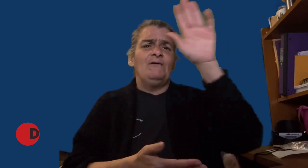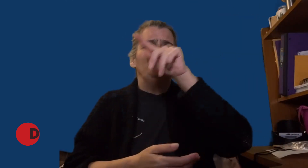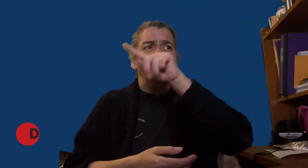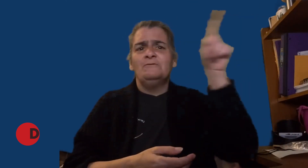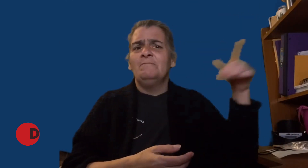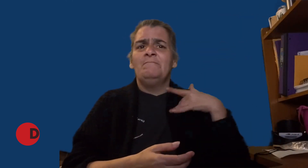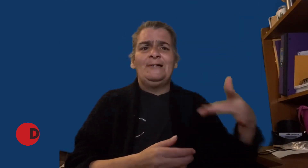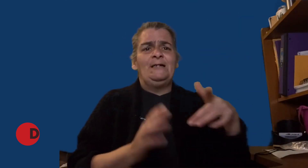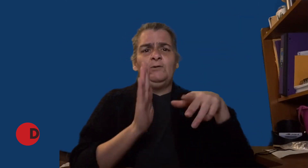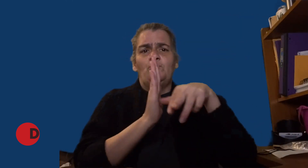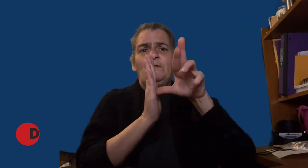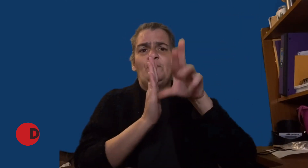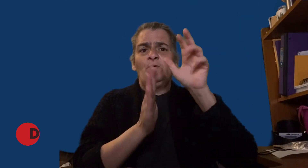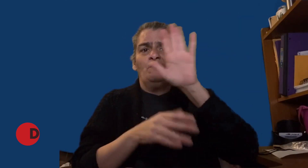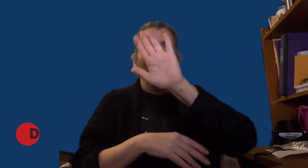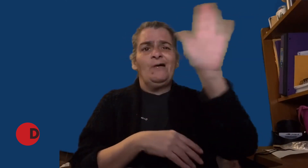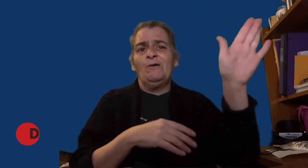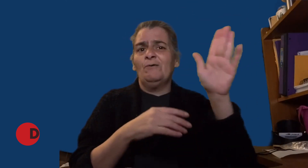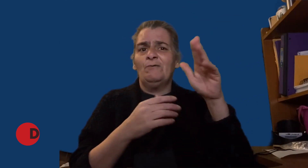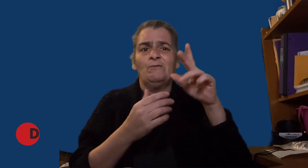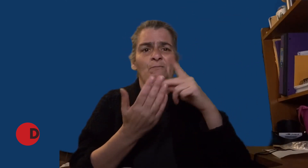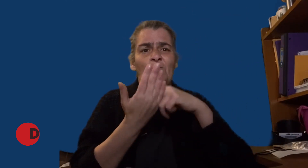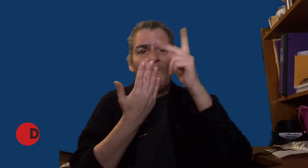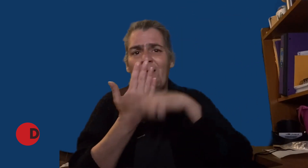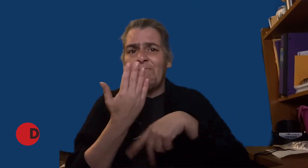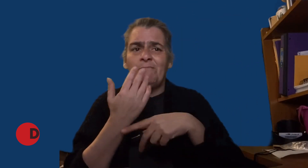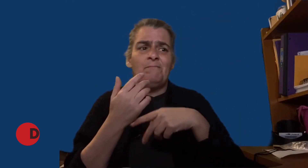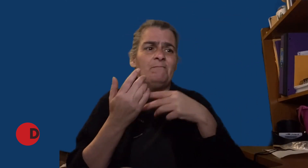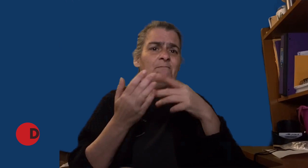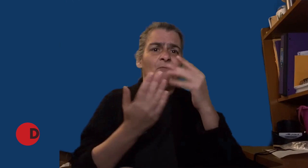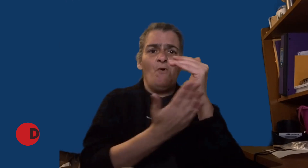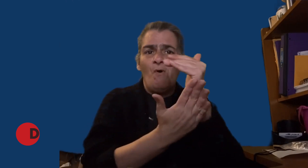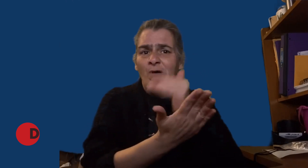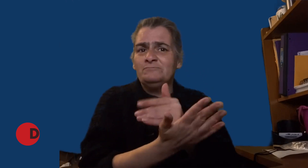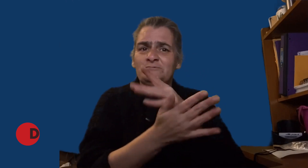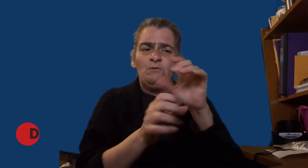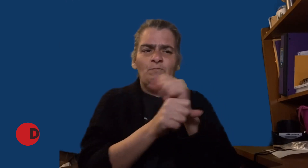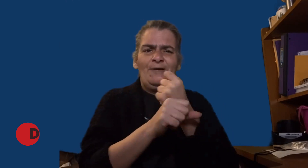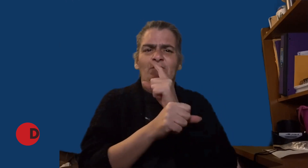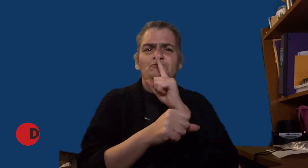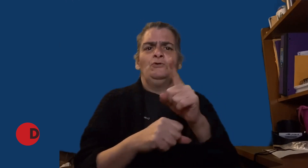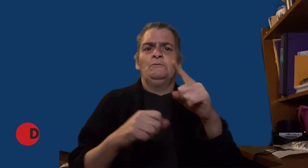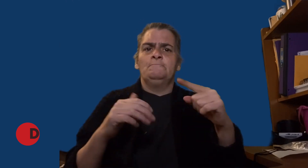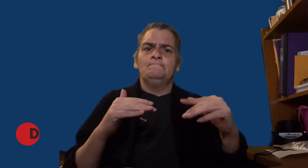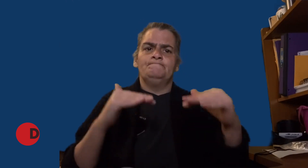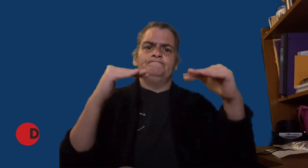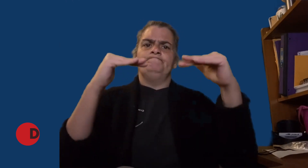This is to make sure they are updating each program and